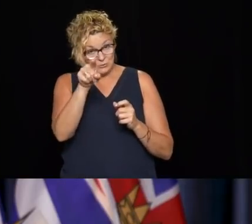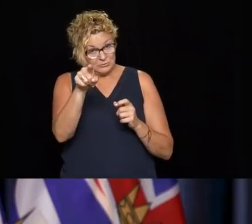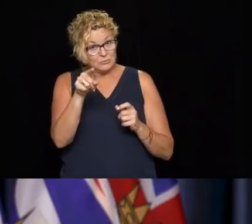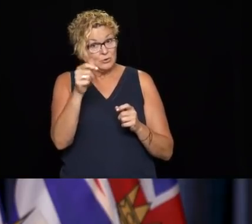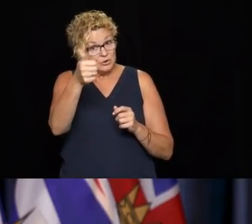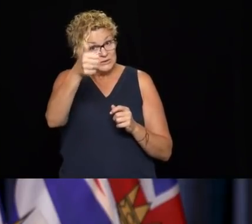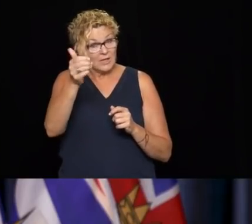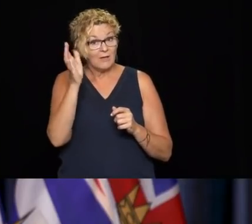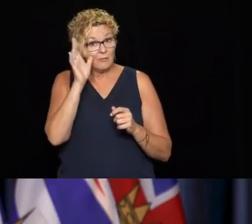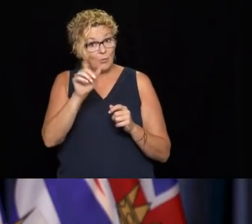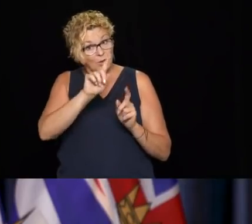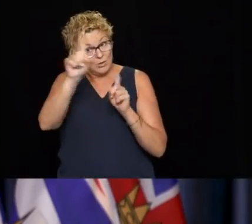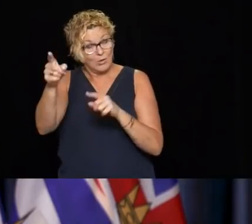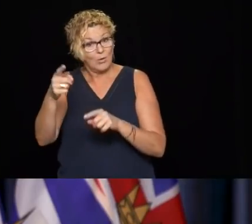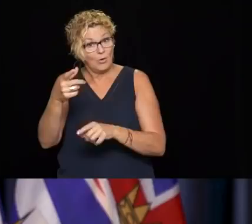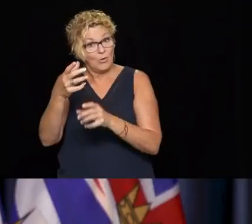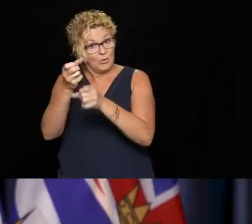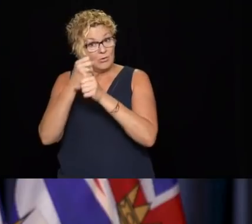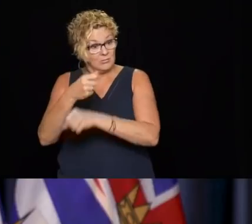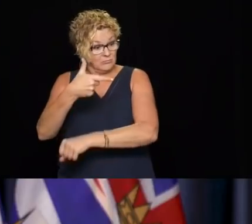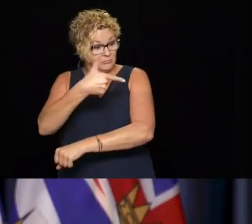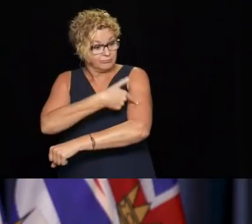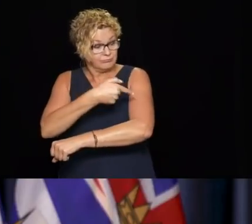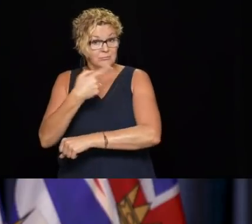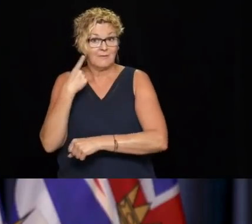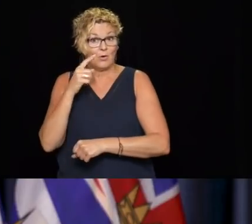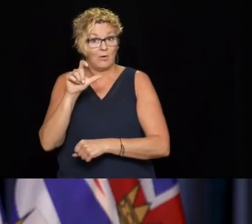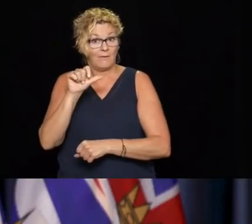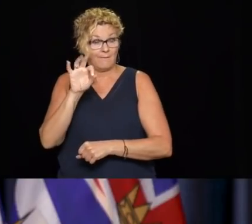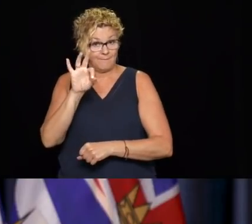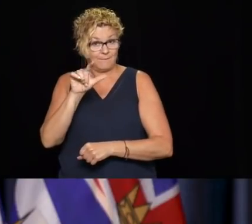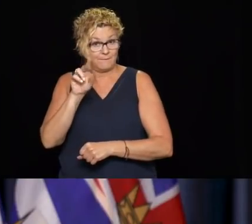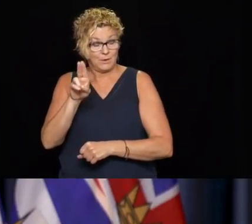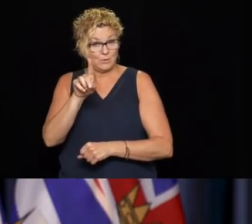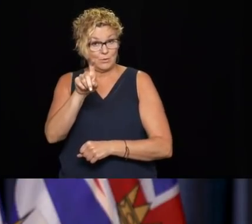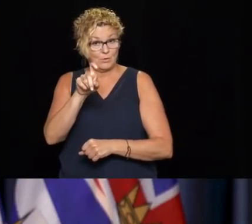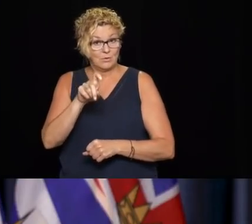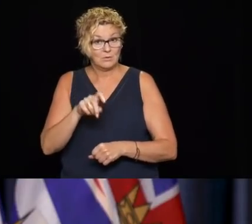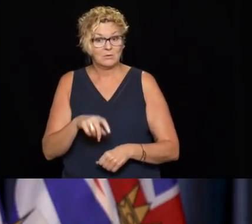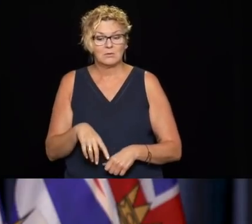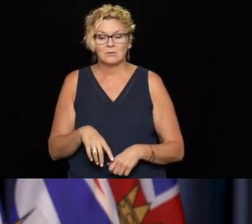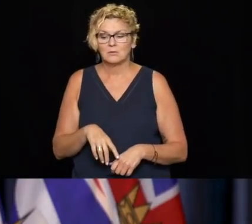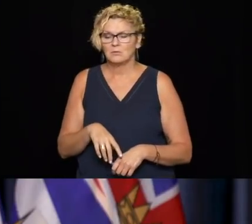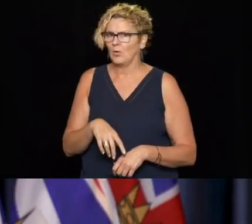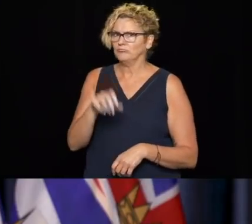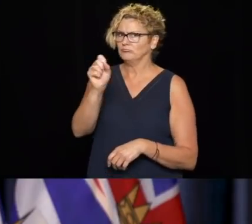Do you have a follow-up? Yes, thank you for bearing with me there, having thoughts running through my brain there.